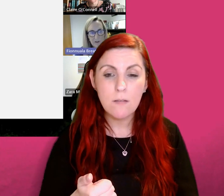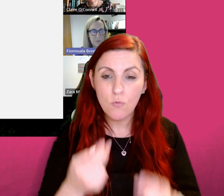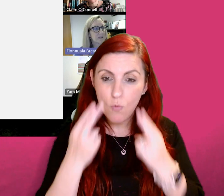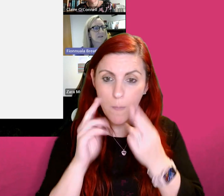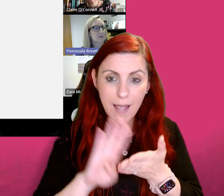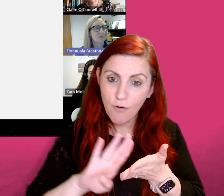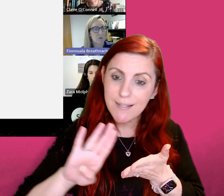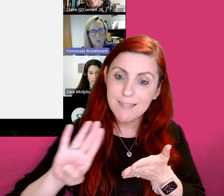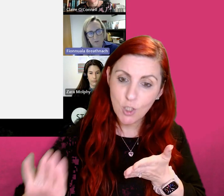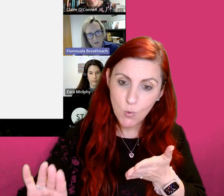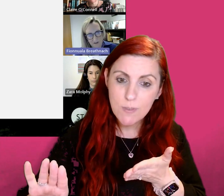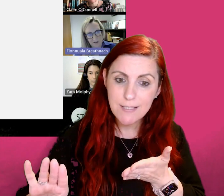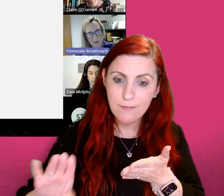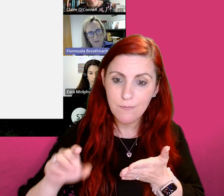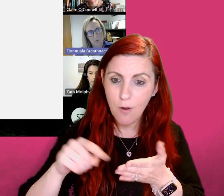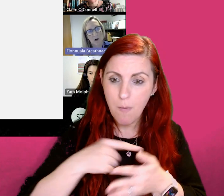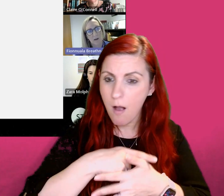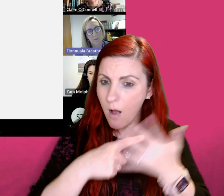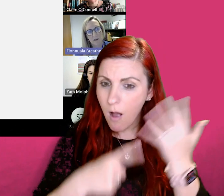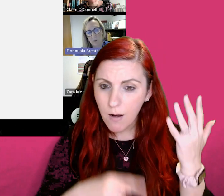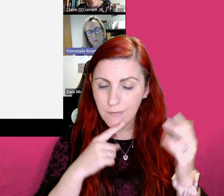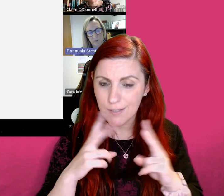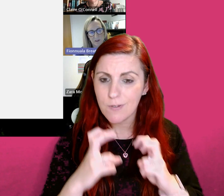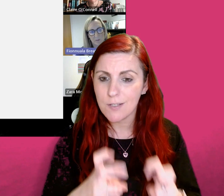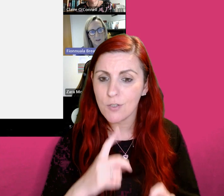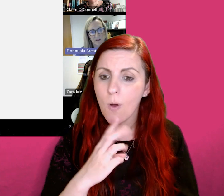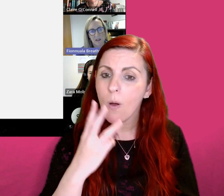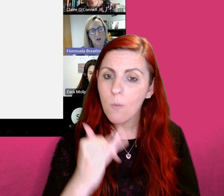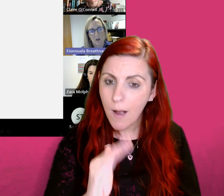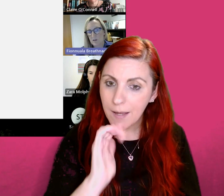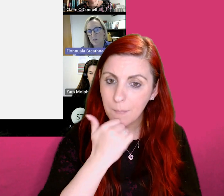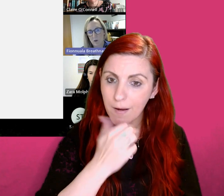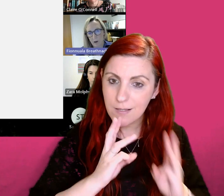and have been excluded from all of these studies and why because women with diabetes are just too